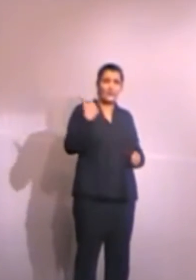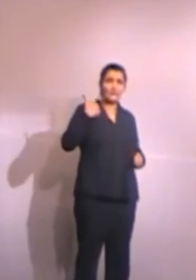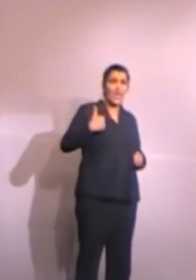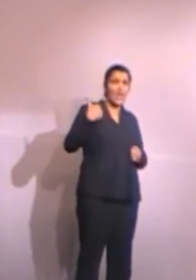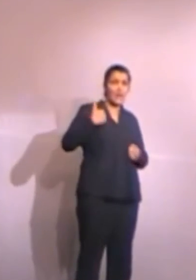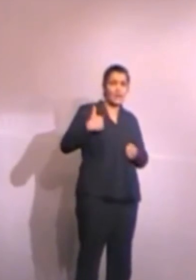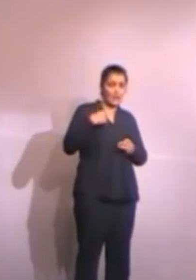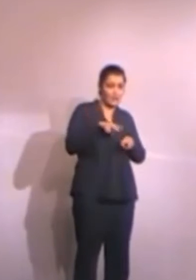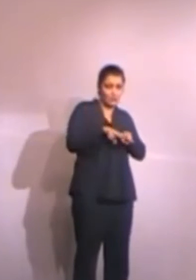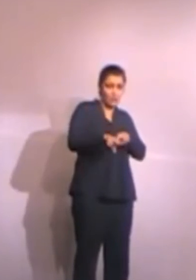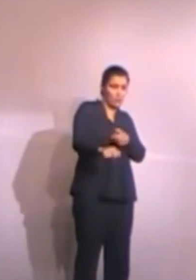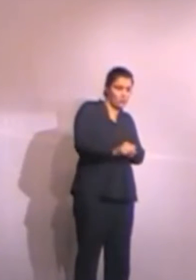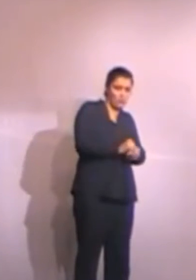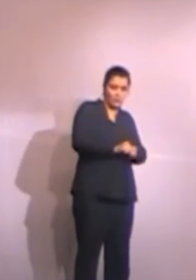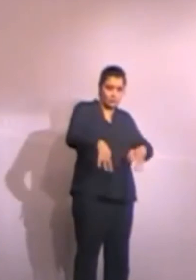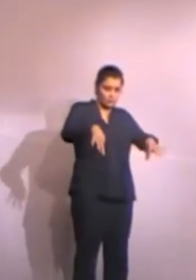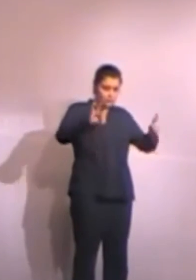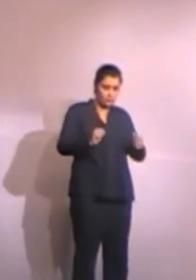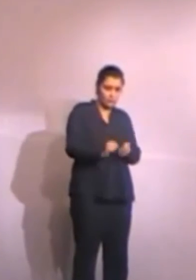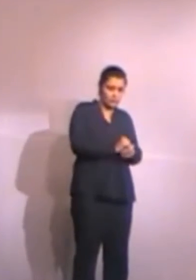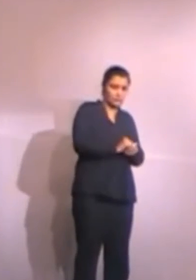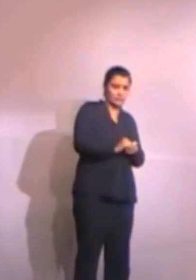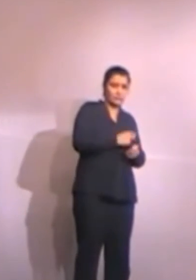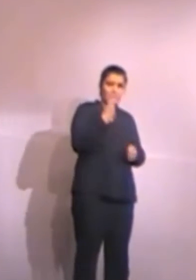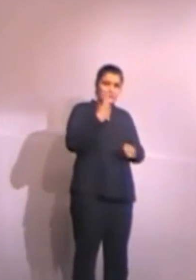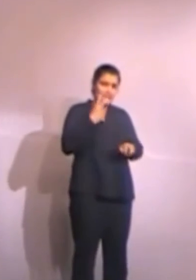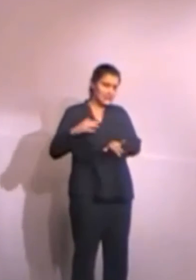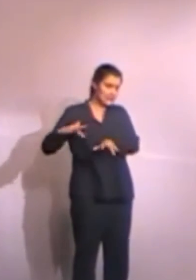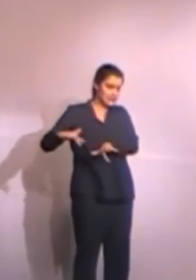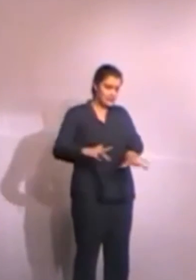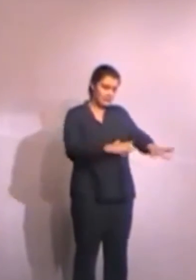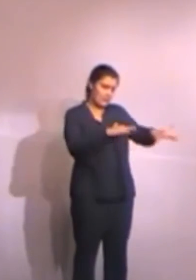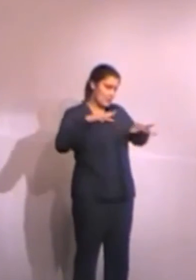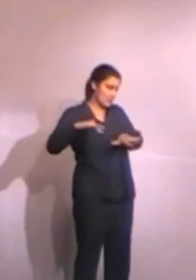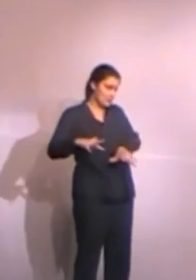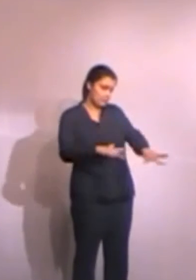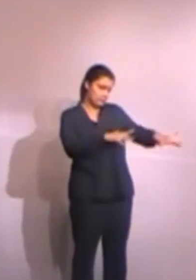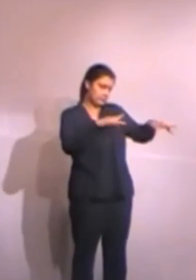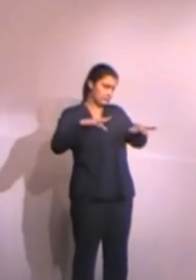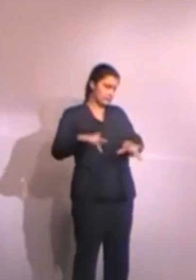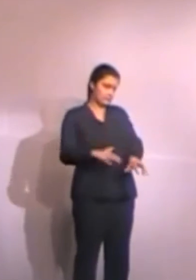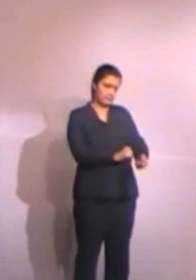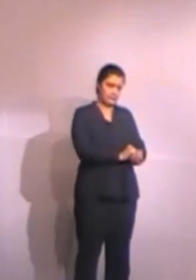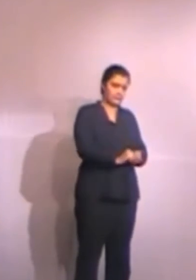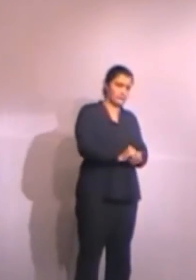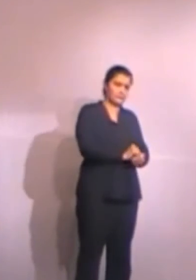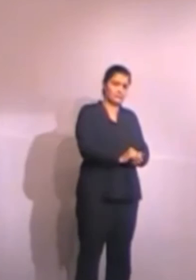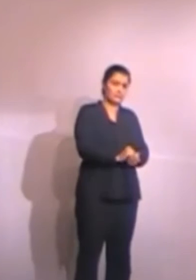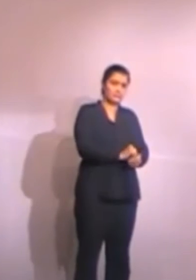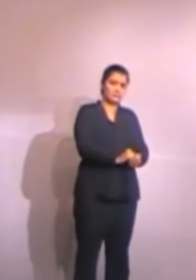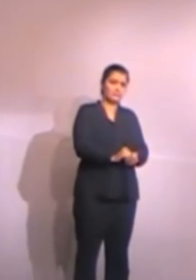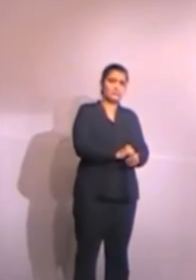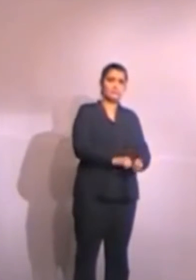Downward are the cover’s remnants Carried by the current fleet.